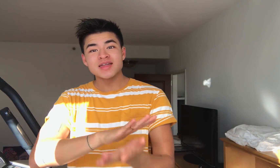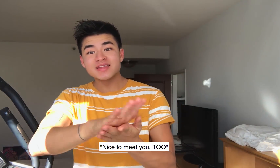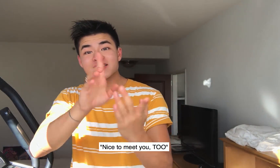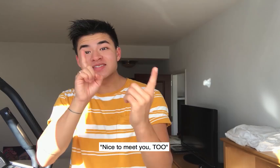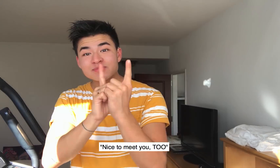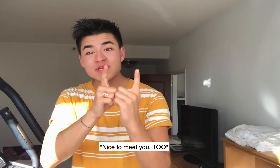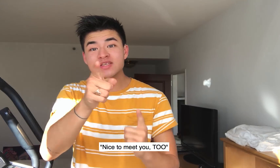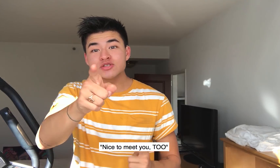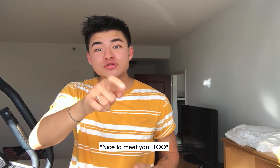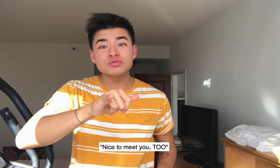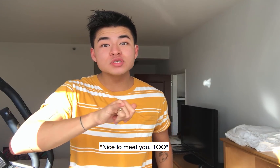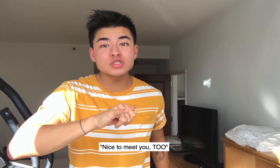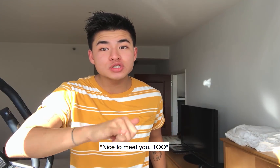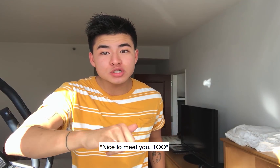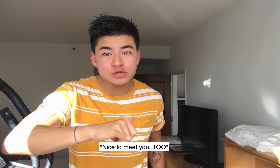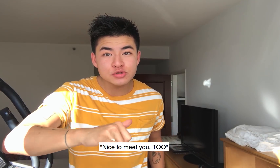Nice to meet you, too